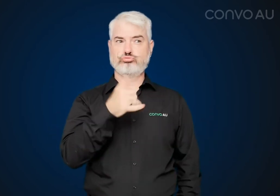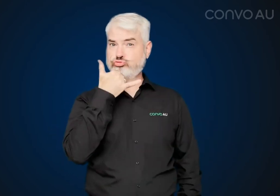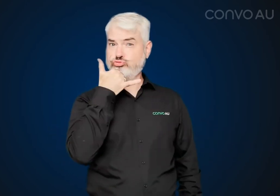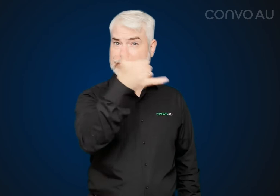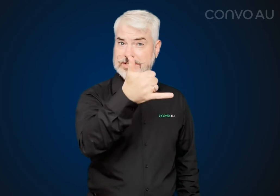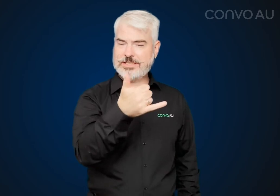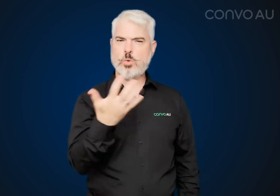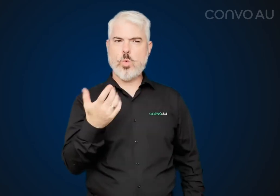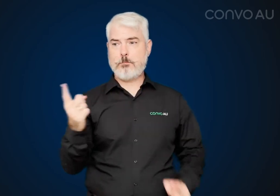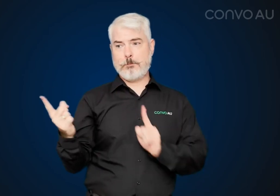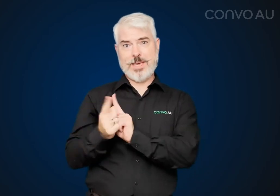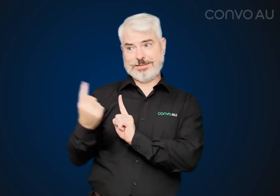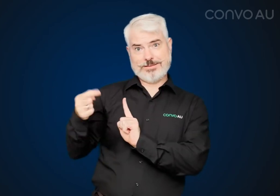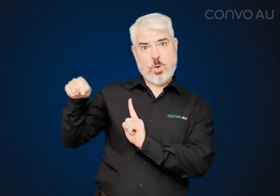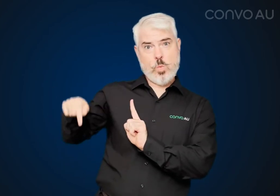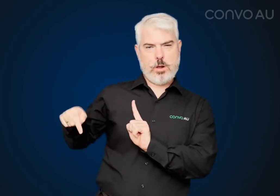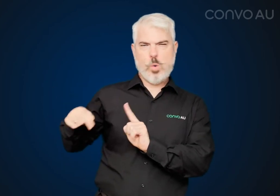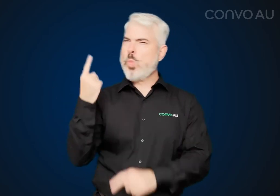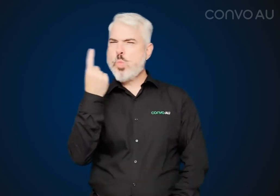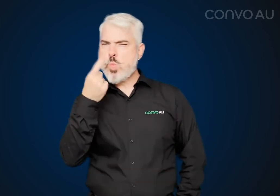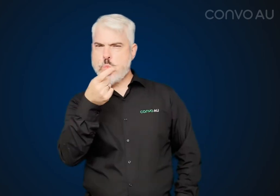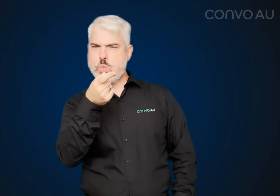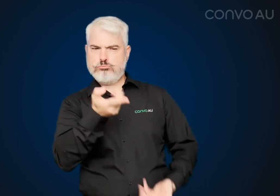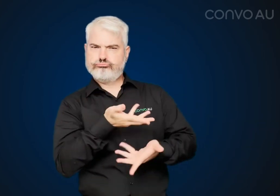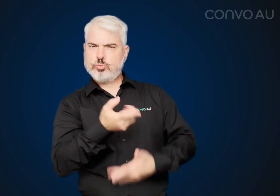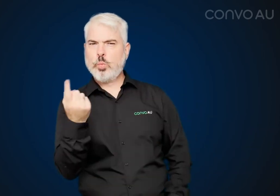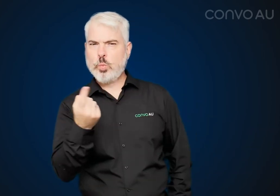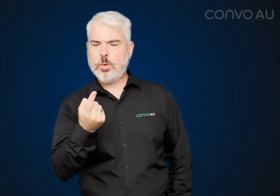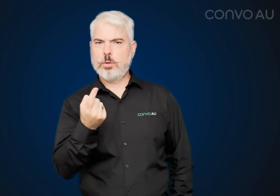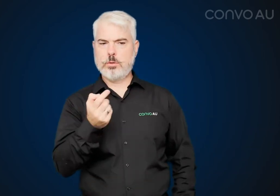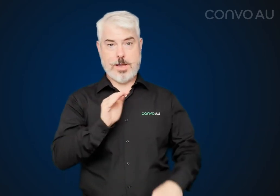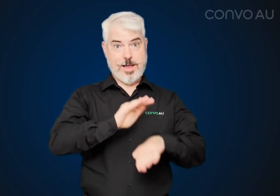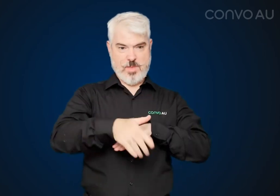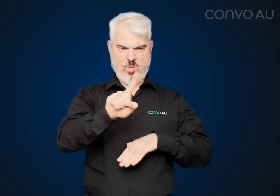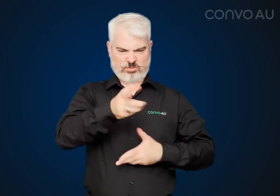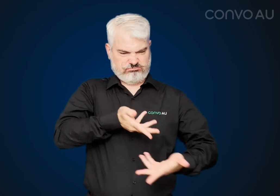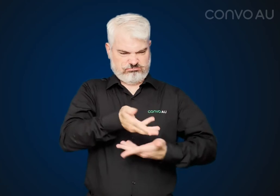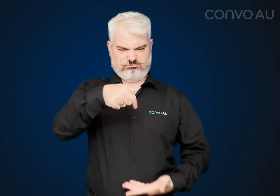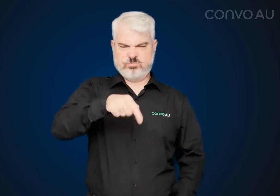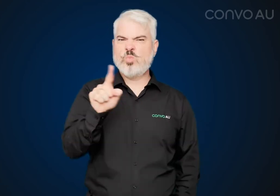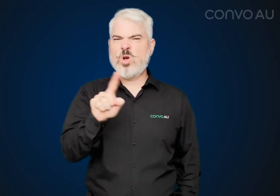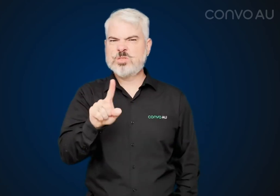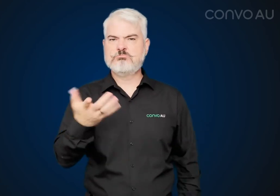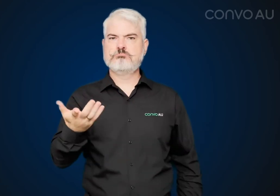who you are talking to either on the phone or in person, what you are going to talk about,